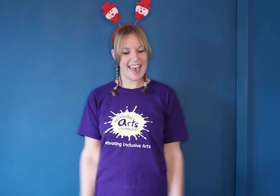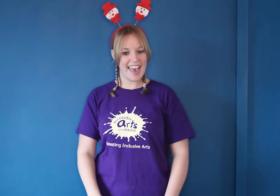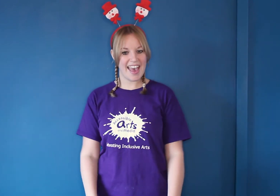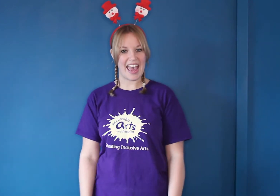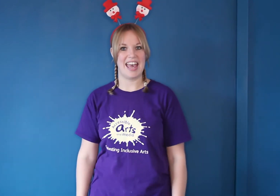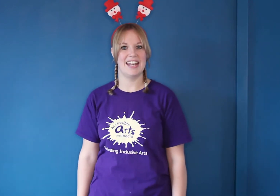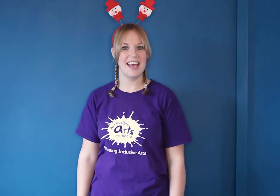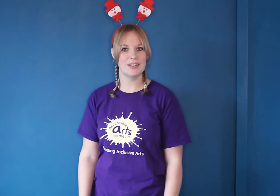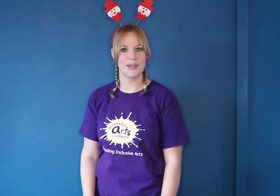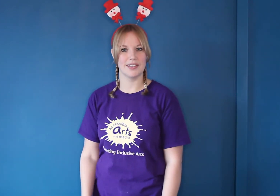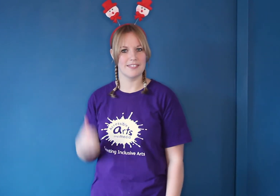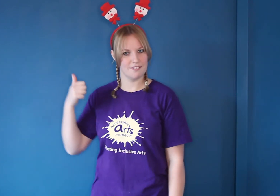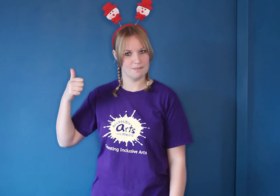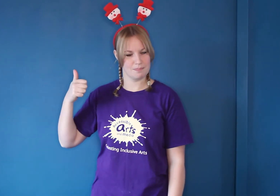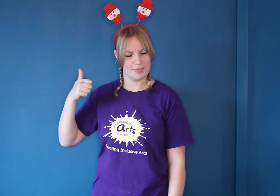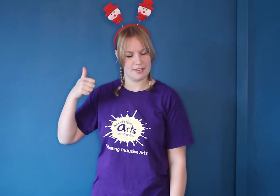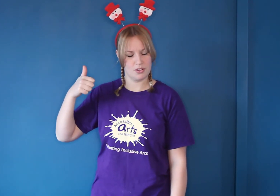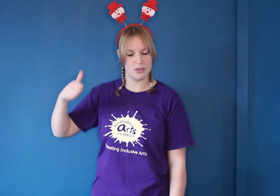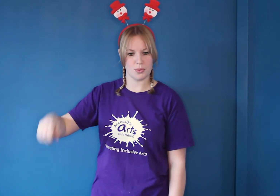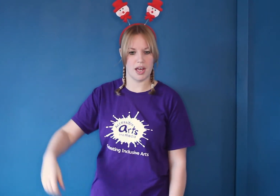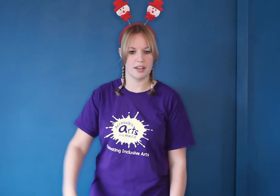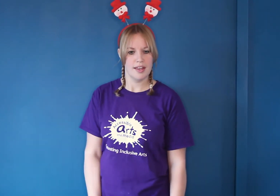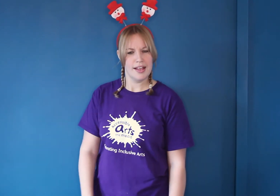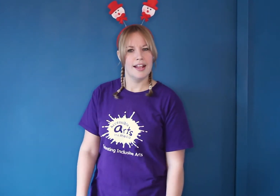Yeah! Nice one, good work.